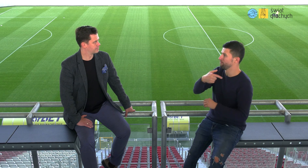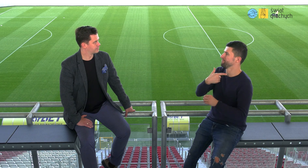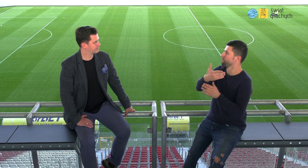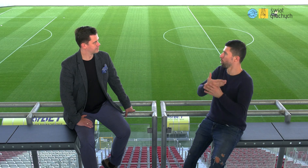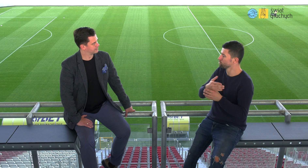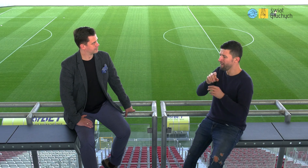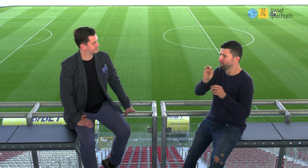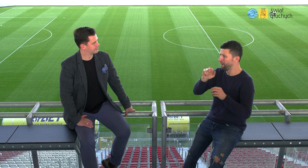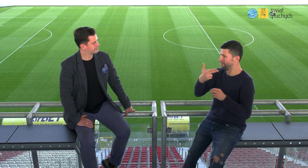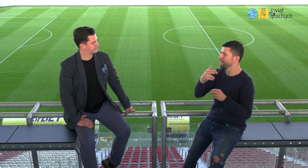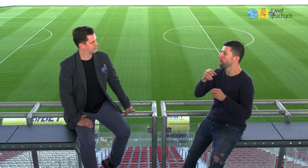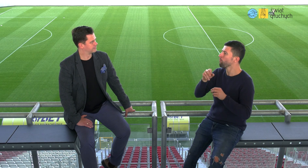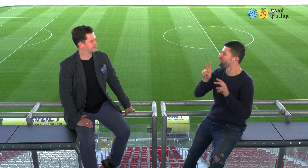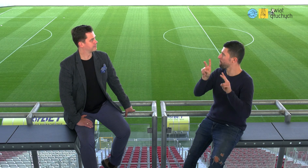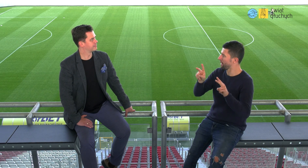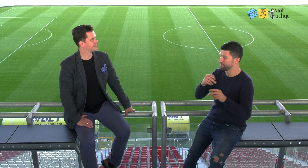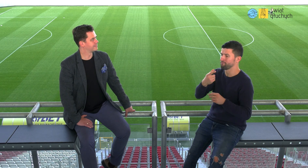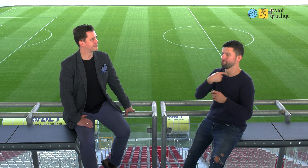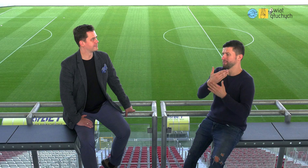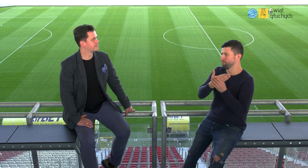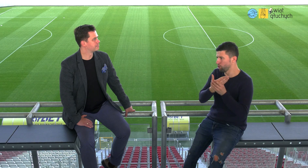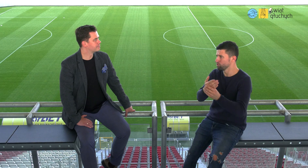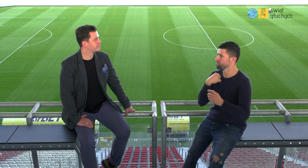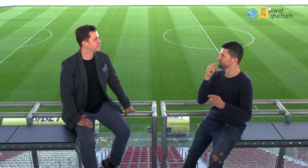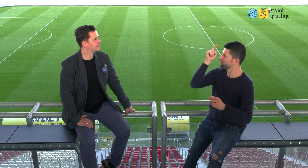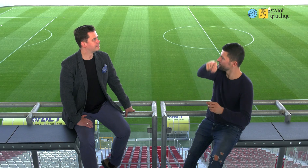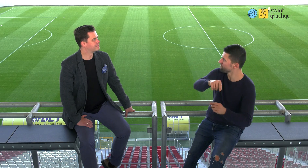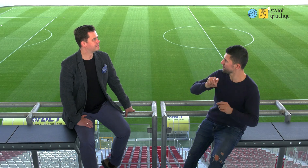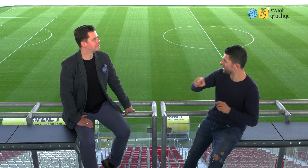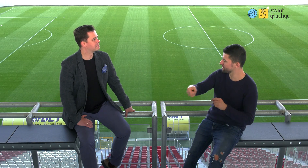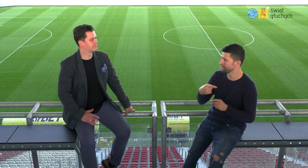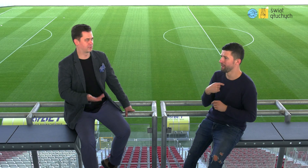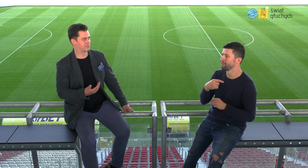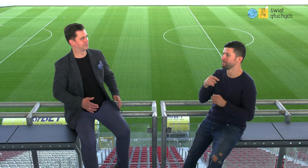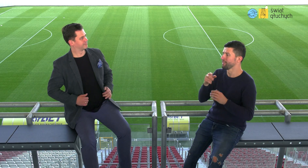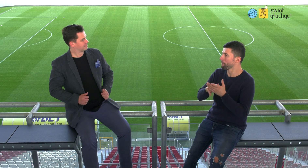I received an invitation from FAN MOVEMENT.